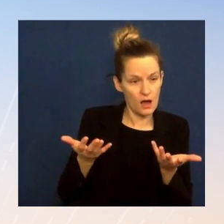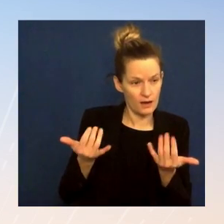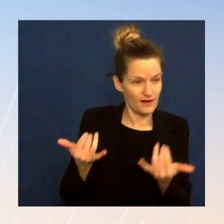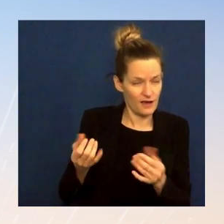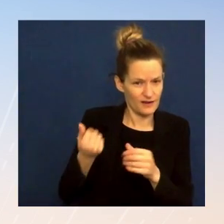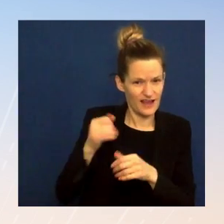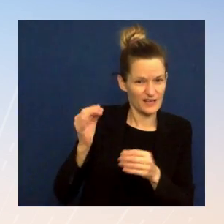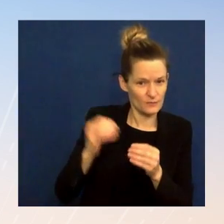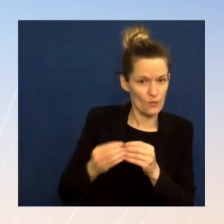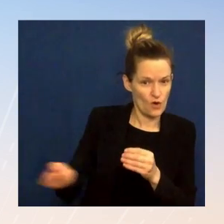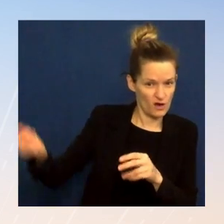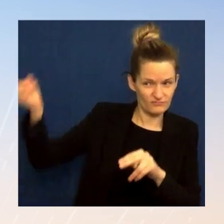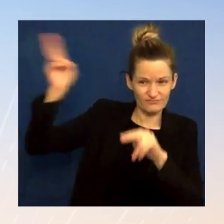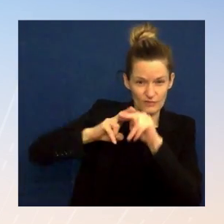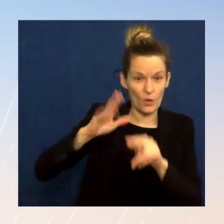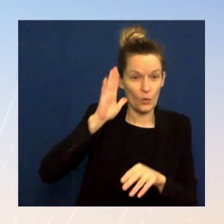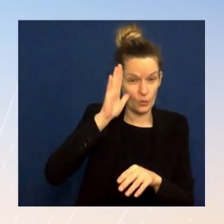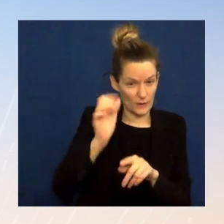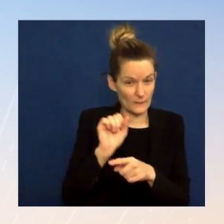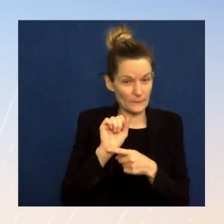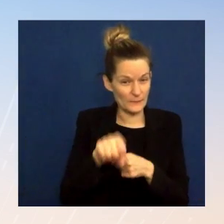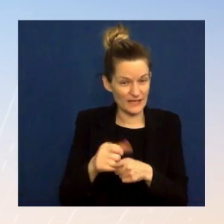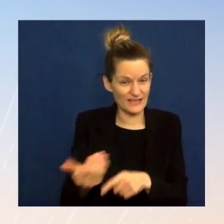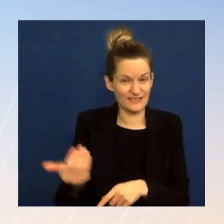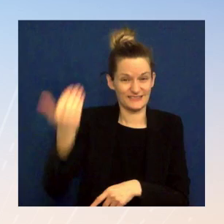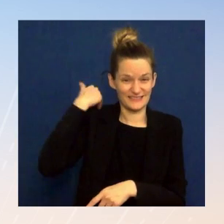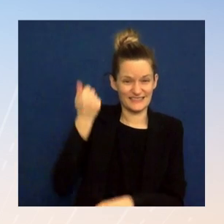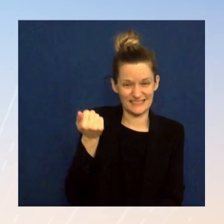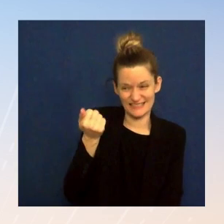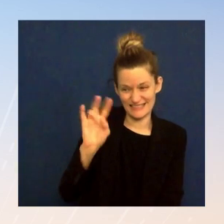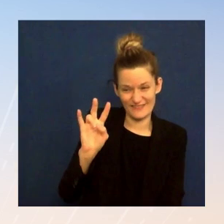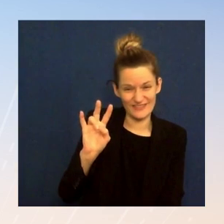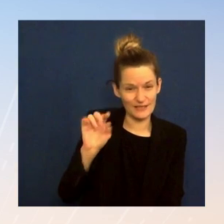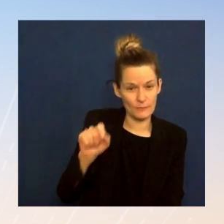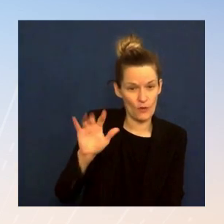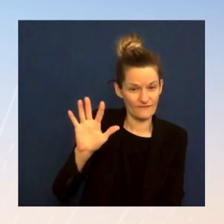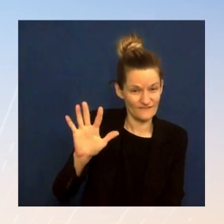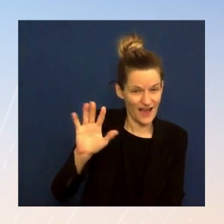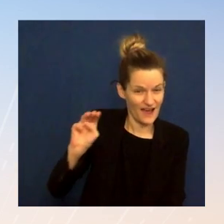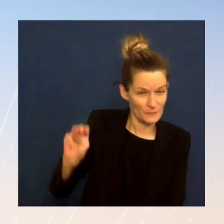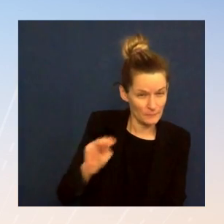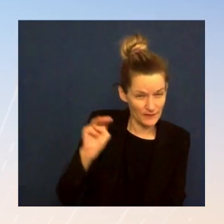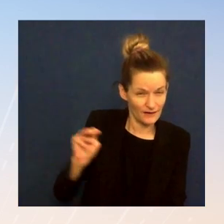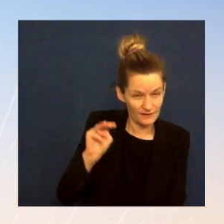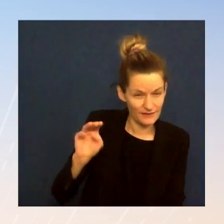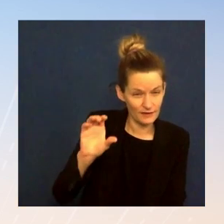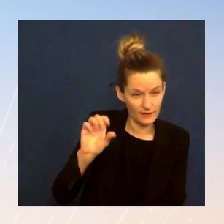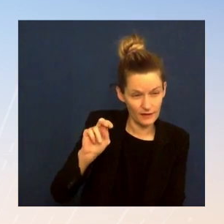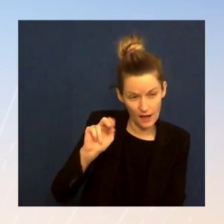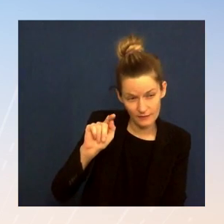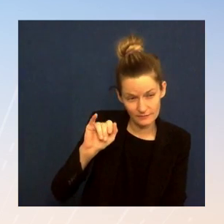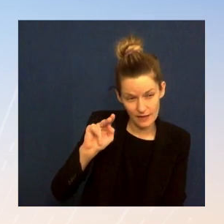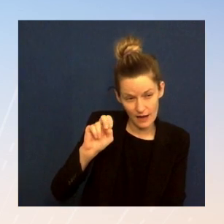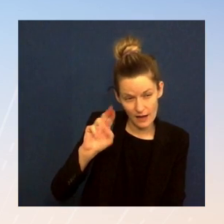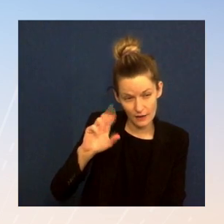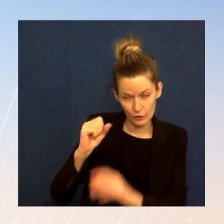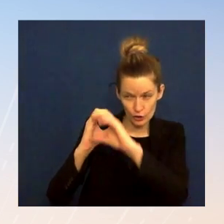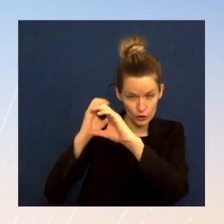of 17.5 million containers processed in 2018. That's because of a range of factors. People are buying more things online.